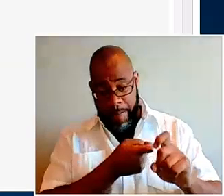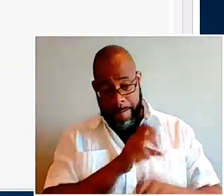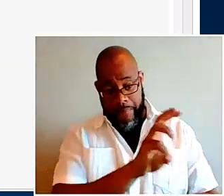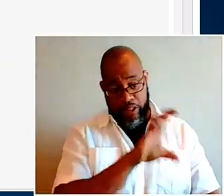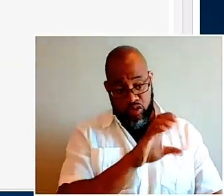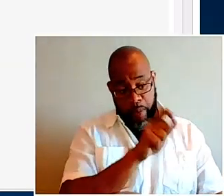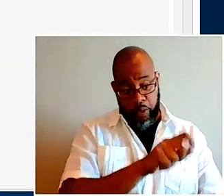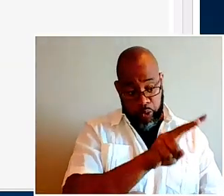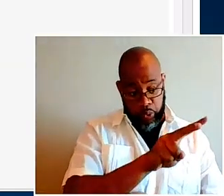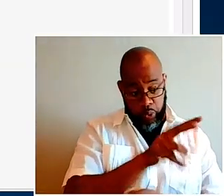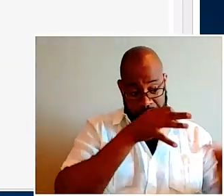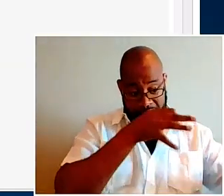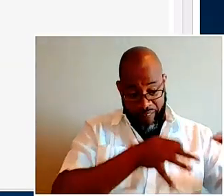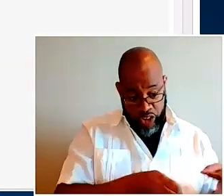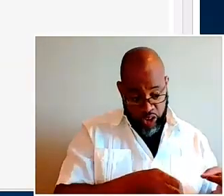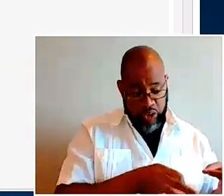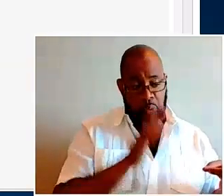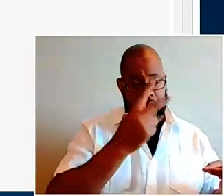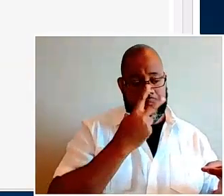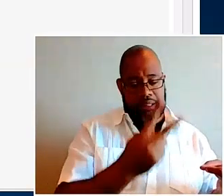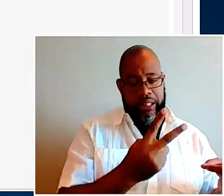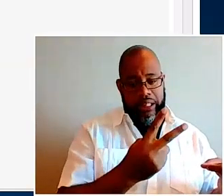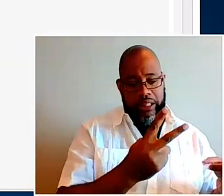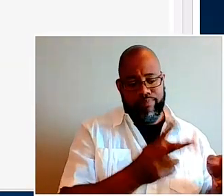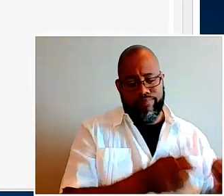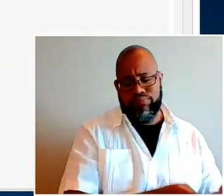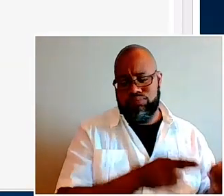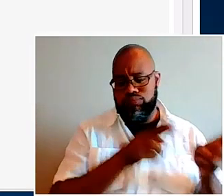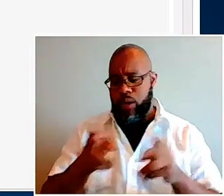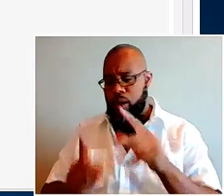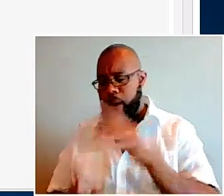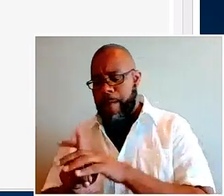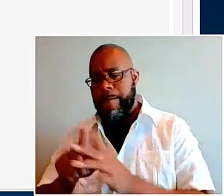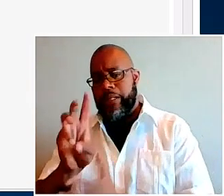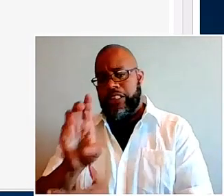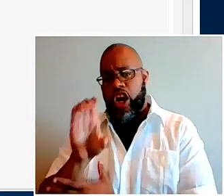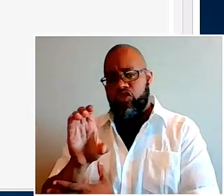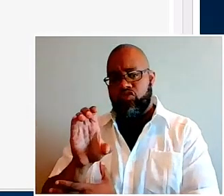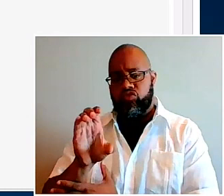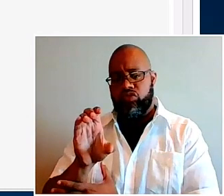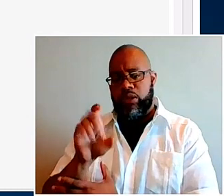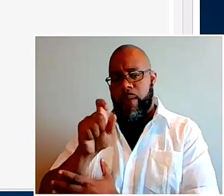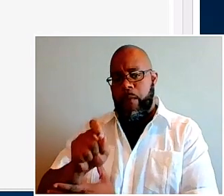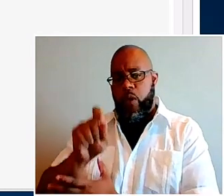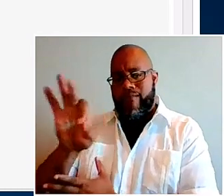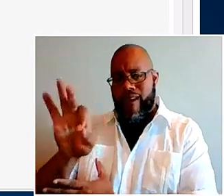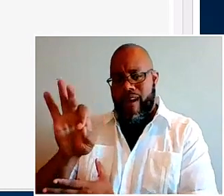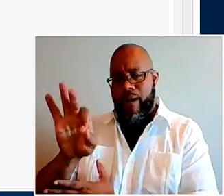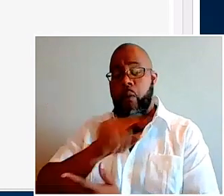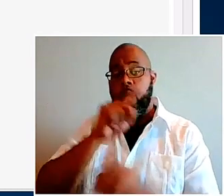definition, you will see moved over into 600, moved into 600.9 when we get there.